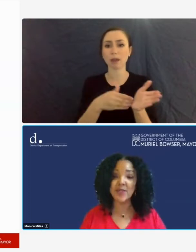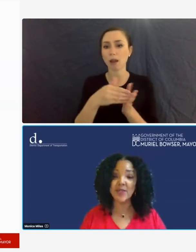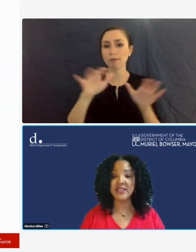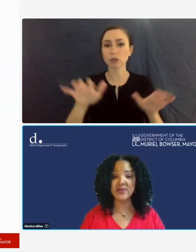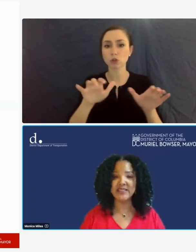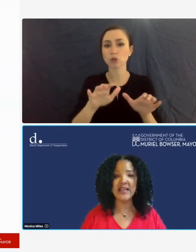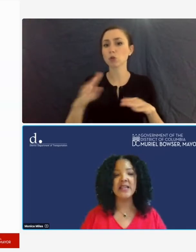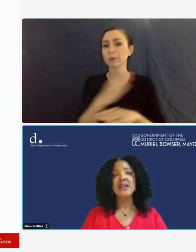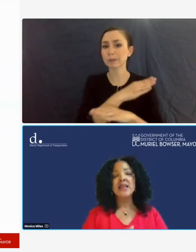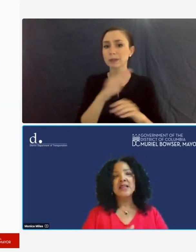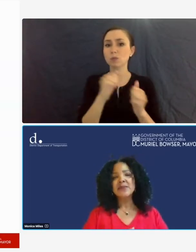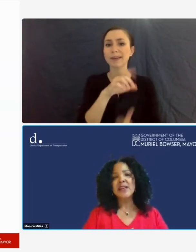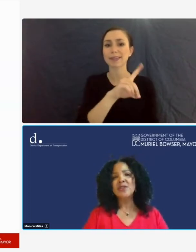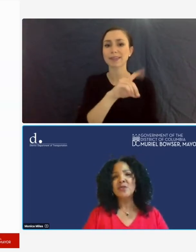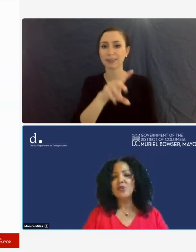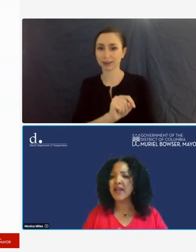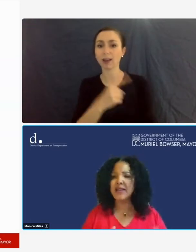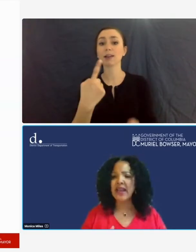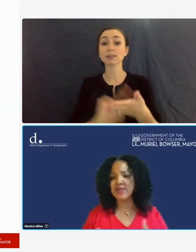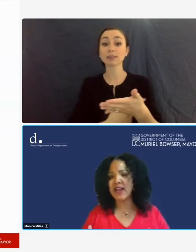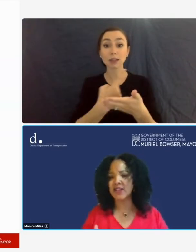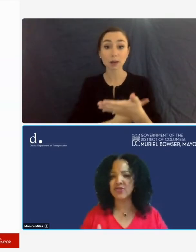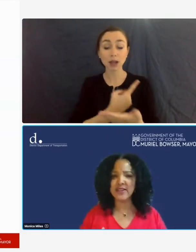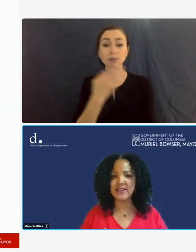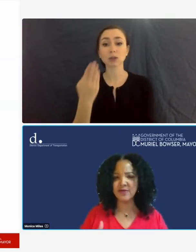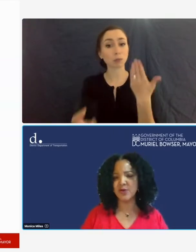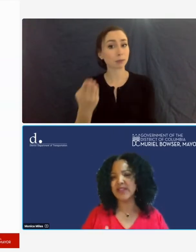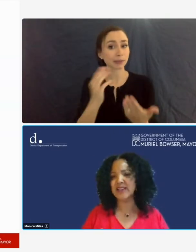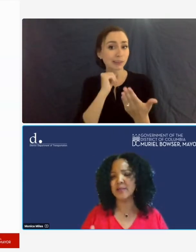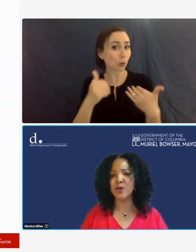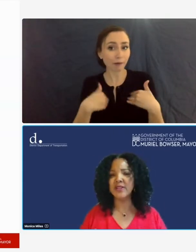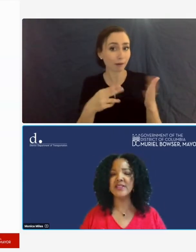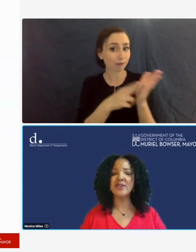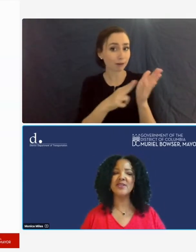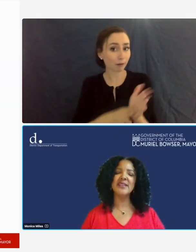with ddot sometimes you you might not have a contract in force at the moment so you're saying